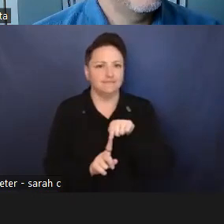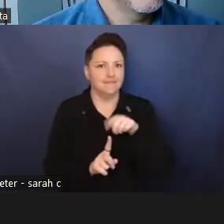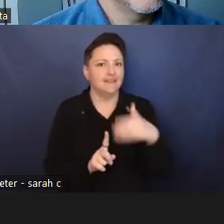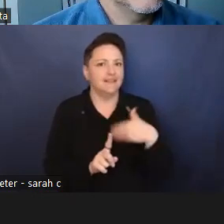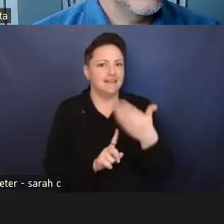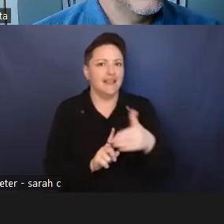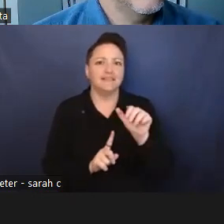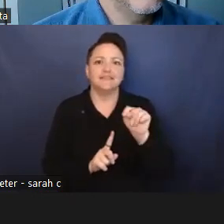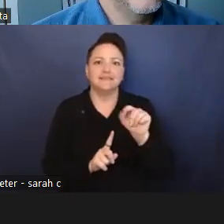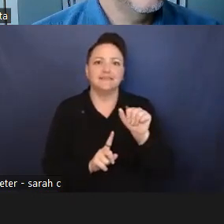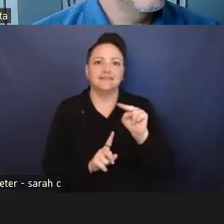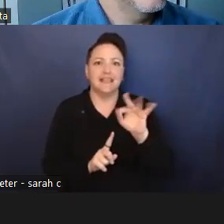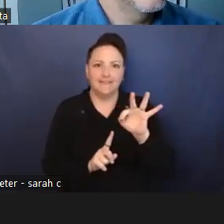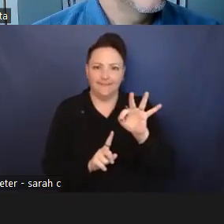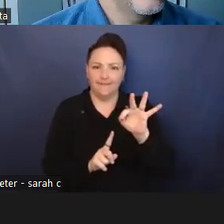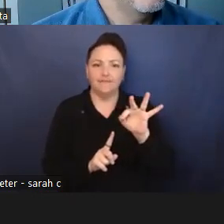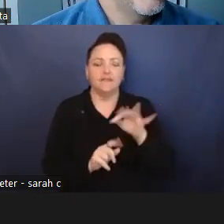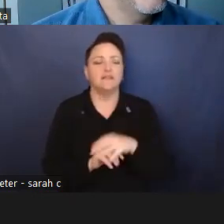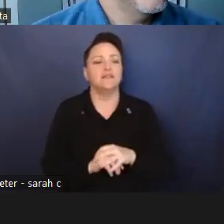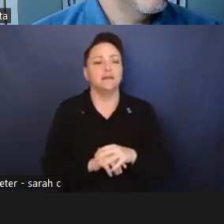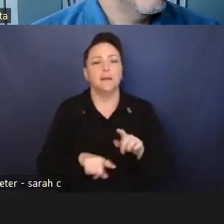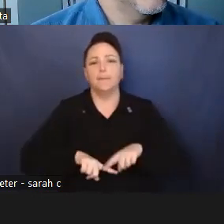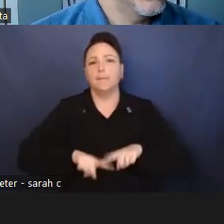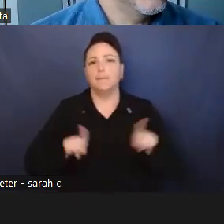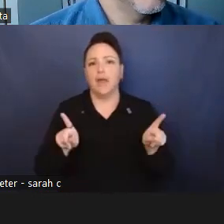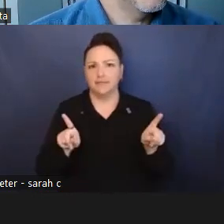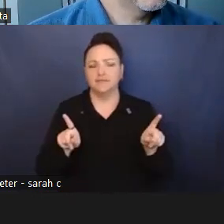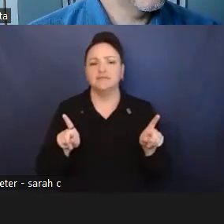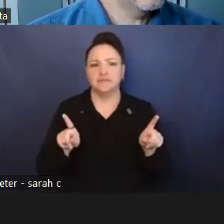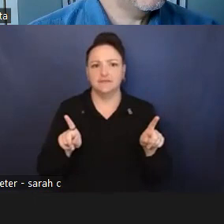there was a delay in implementing this change they wanted to talk about.